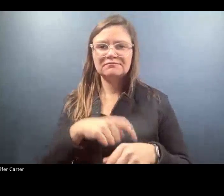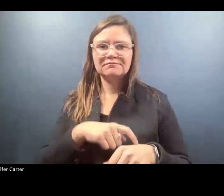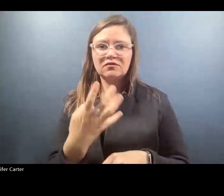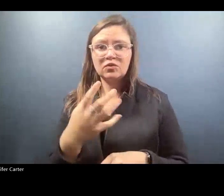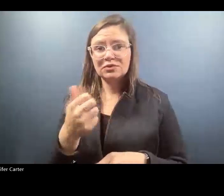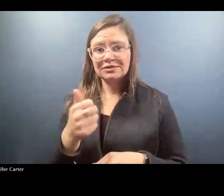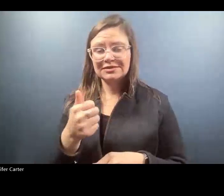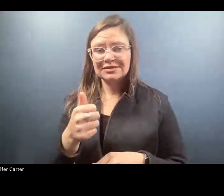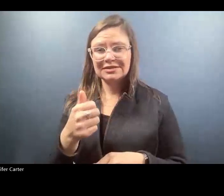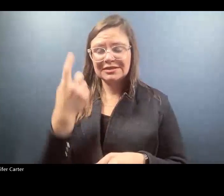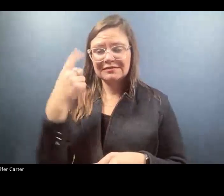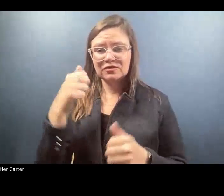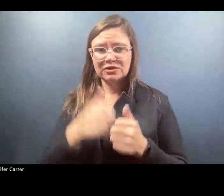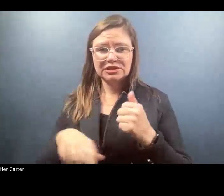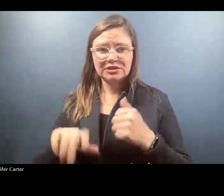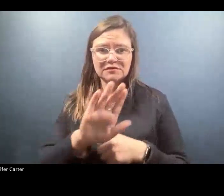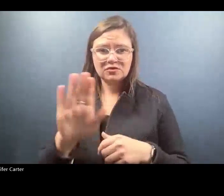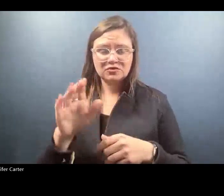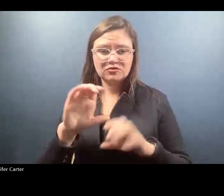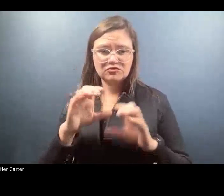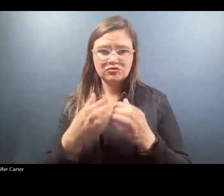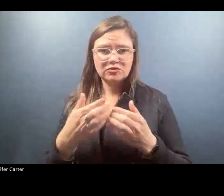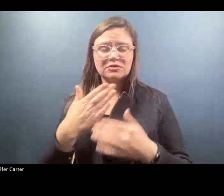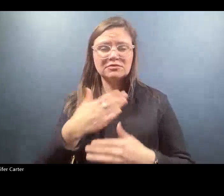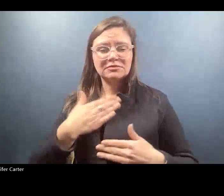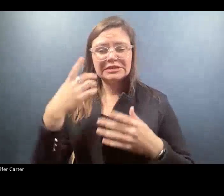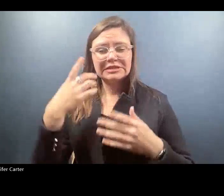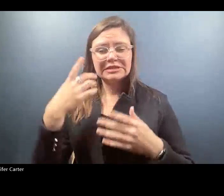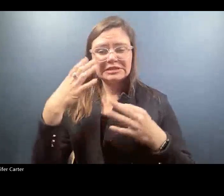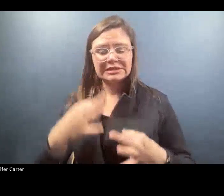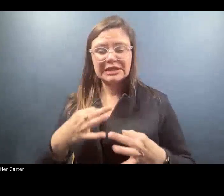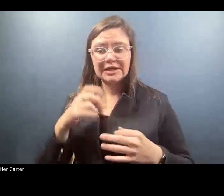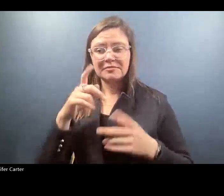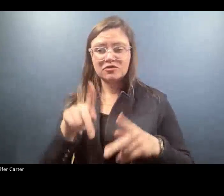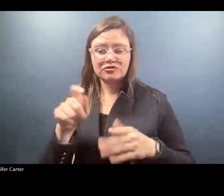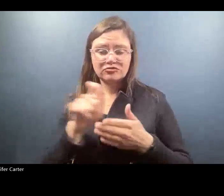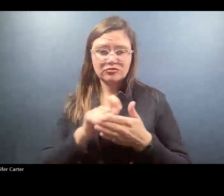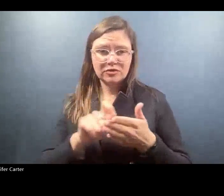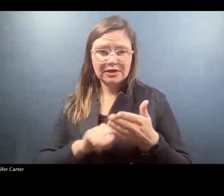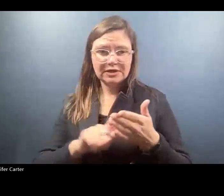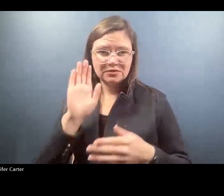For each of your groups, please assign a scribe, someone who can record key takeaways.